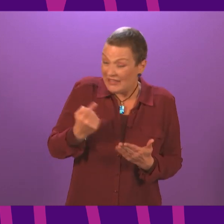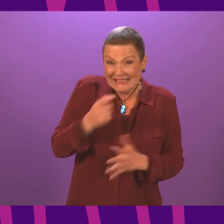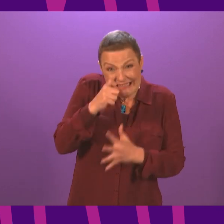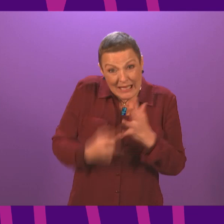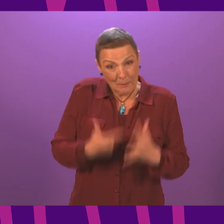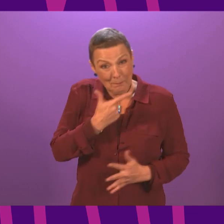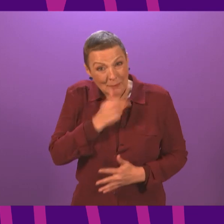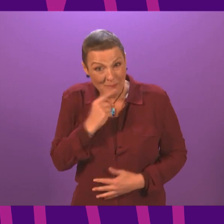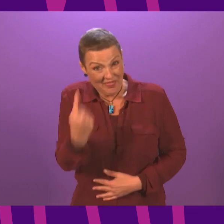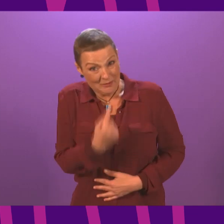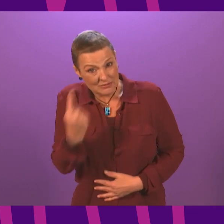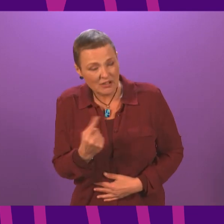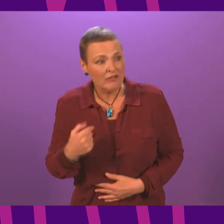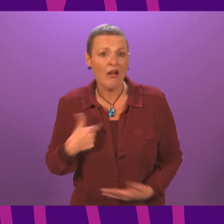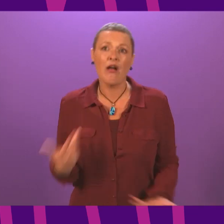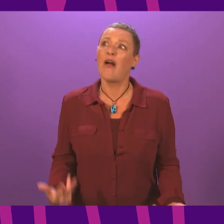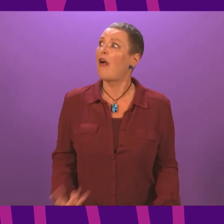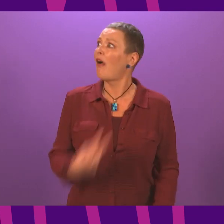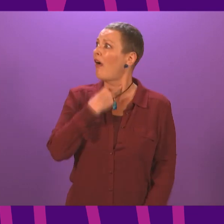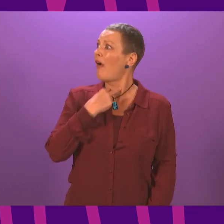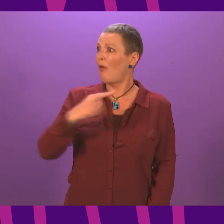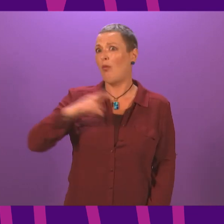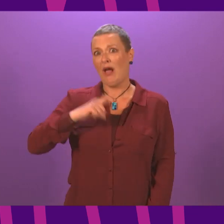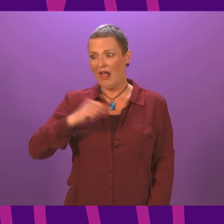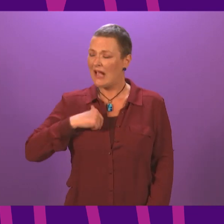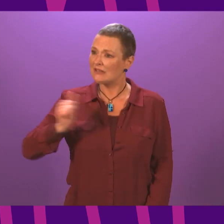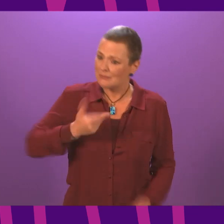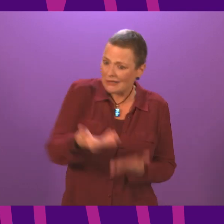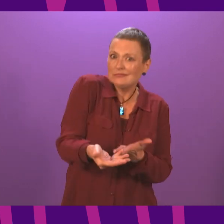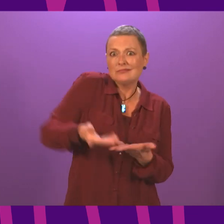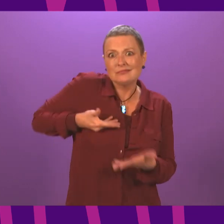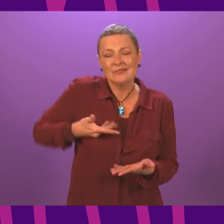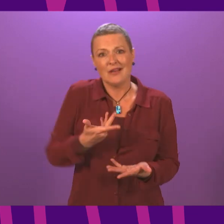who are rightly looking forward to a better service based on dignity, fairness and respect.